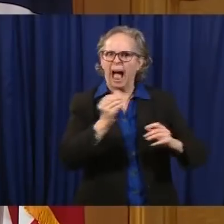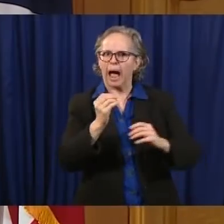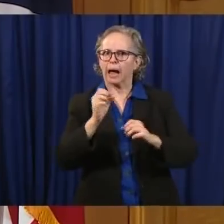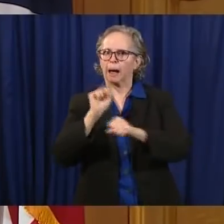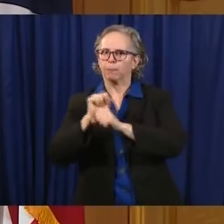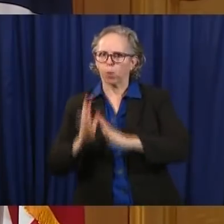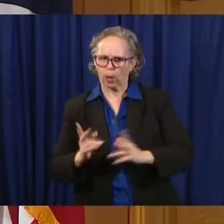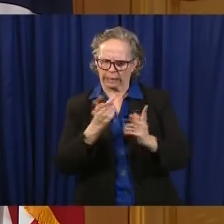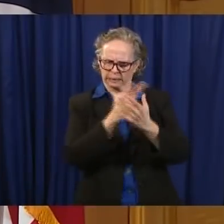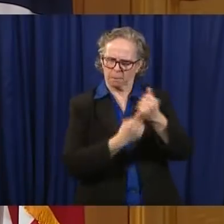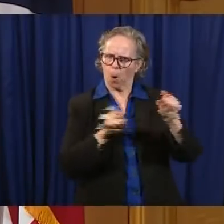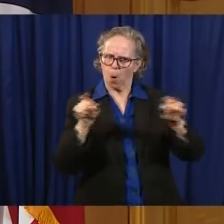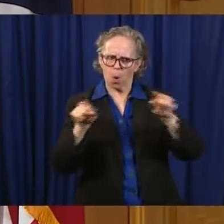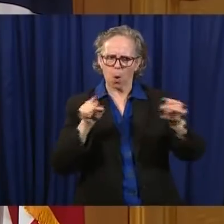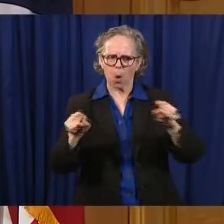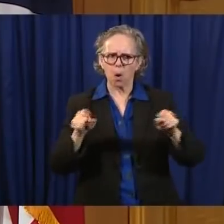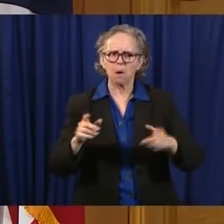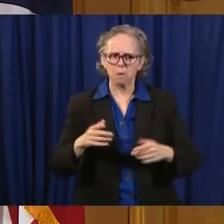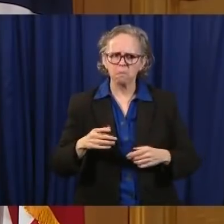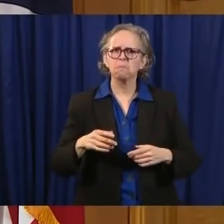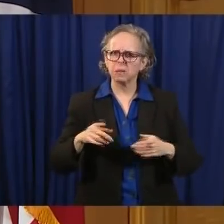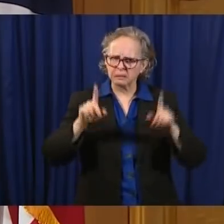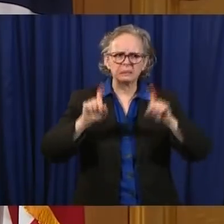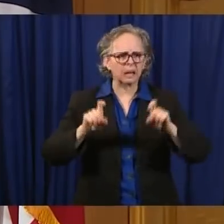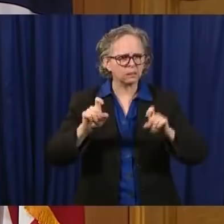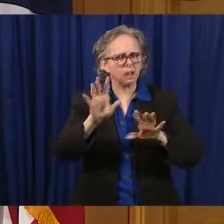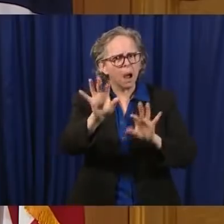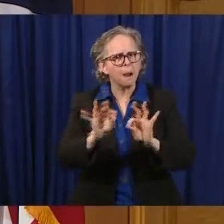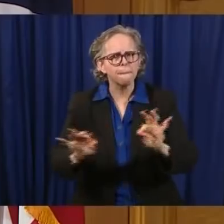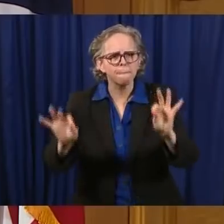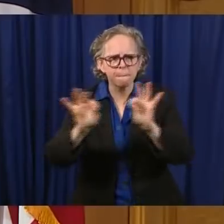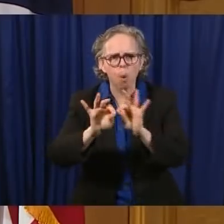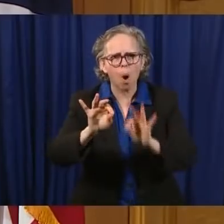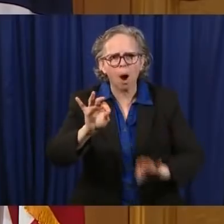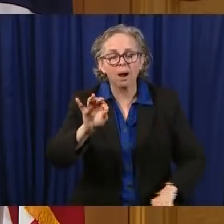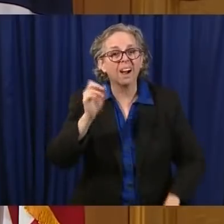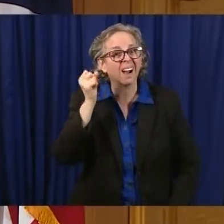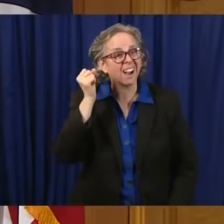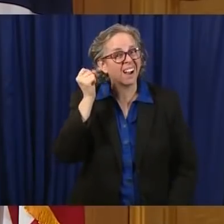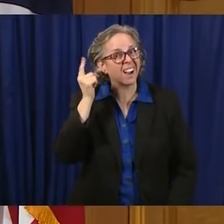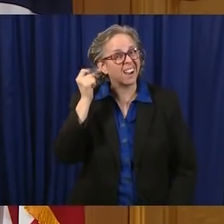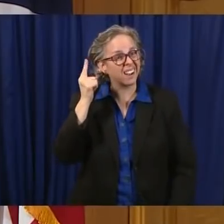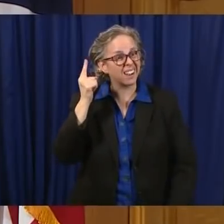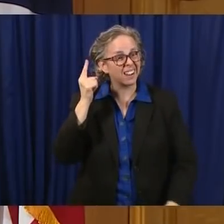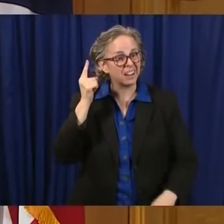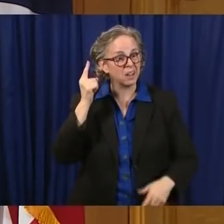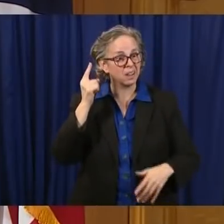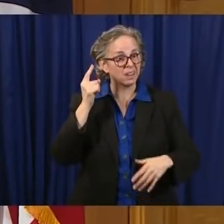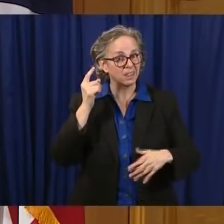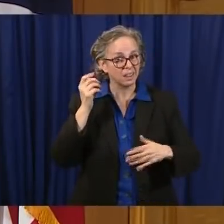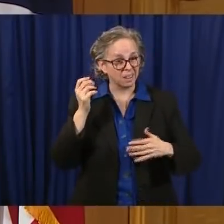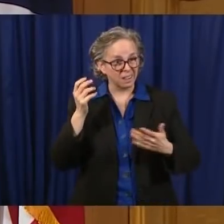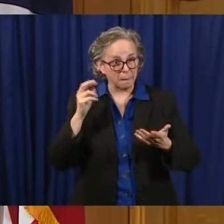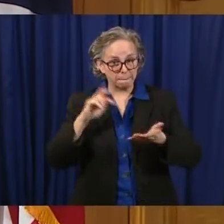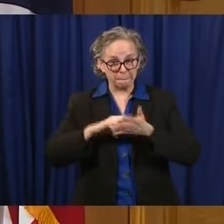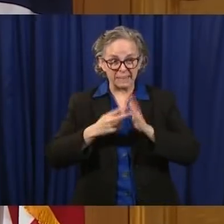OHIO ARE PRODUCING RAPID ANTIBODY TESTS TO BEGIN TESTING THEIR STAFF, AND IN SOME CASES POTENTIALLY THEIR CUSTOMERS, ANTIBODY TESTING IS CERTAINLY